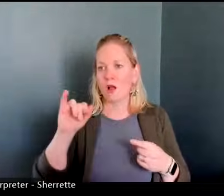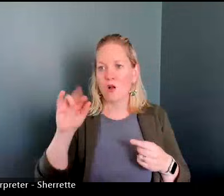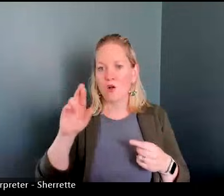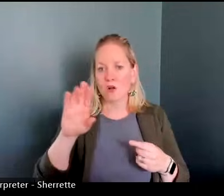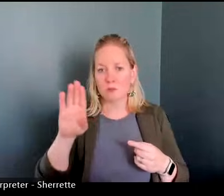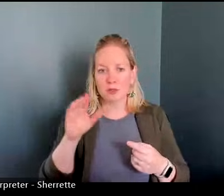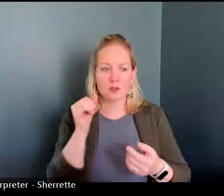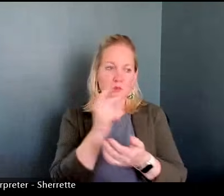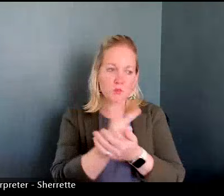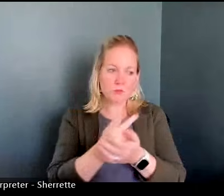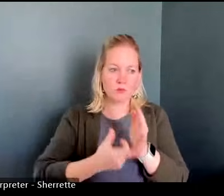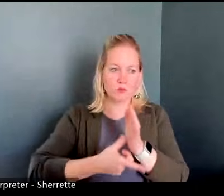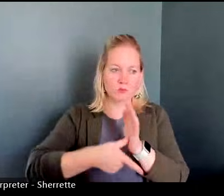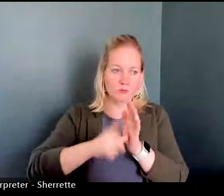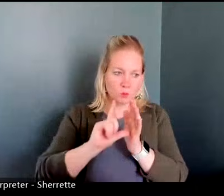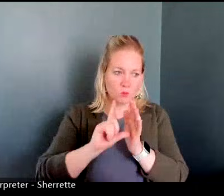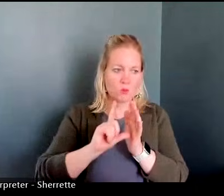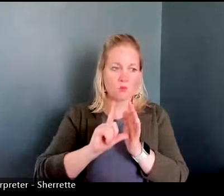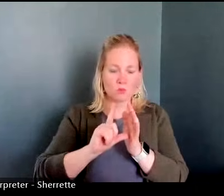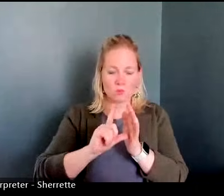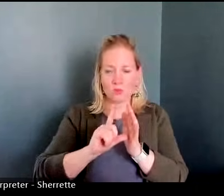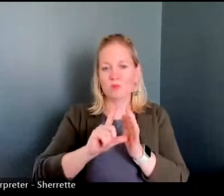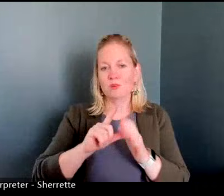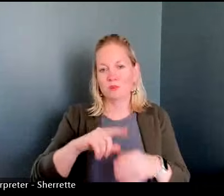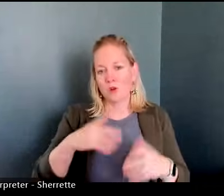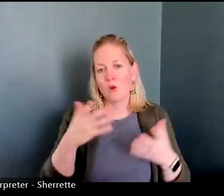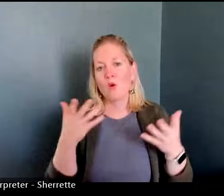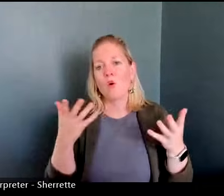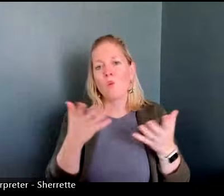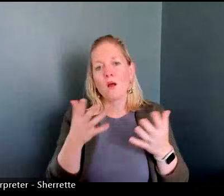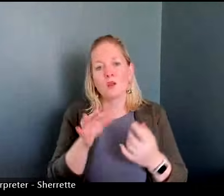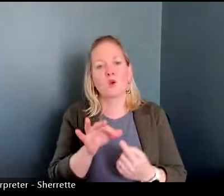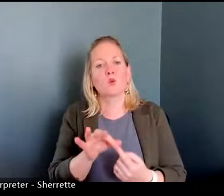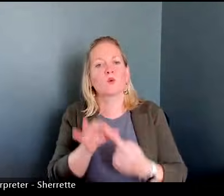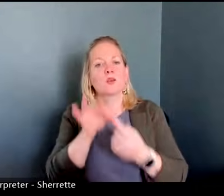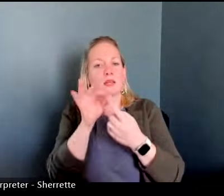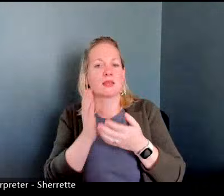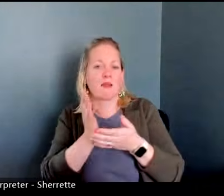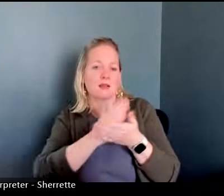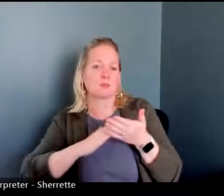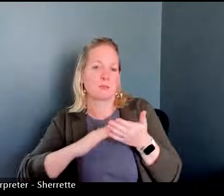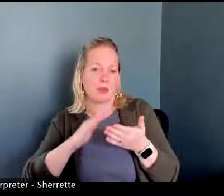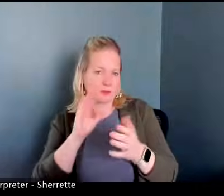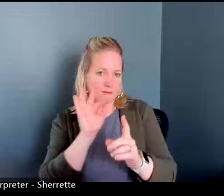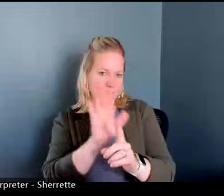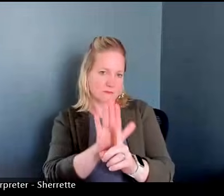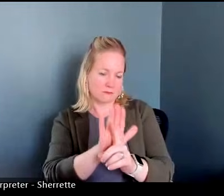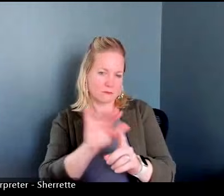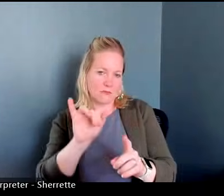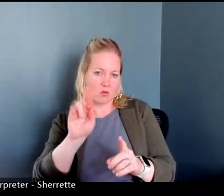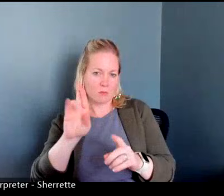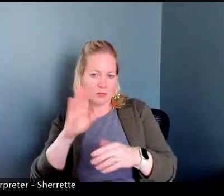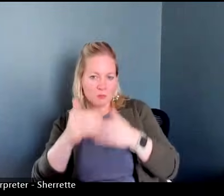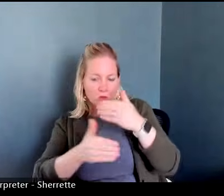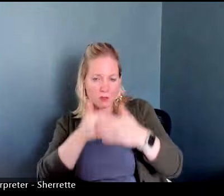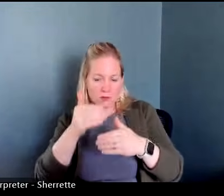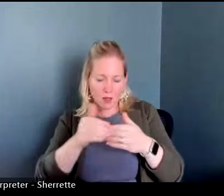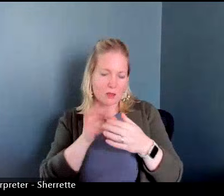process. What are some of the unique aspects of that when you're dealing with such novel